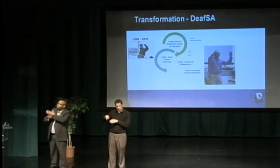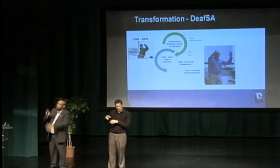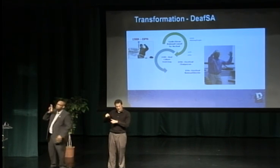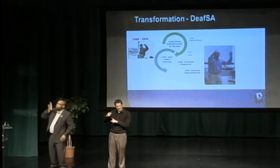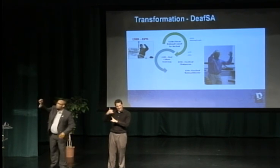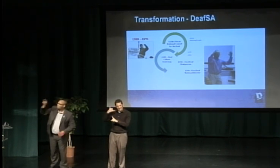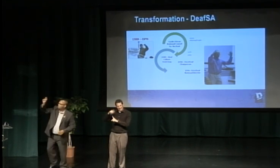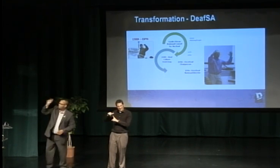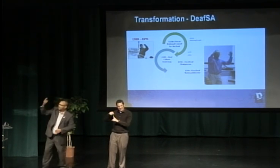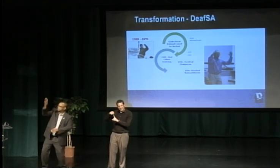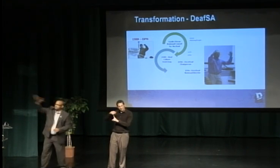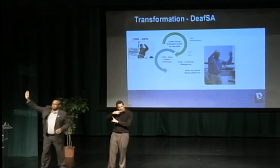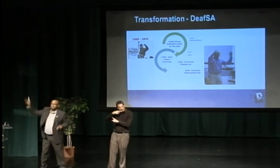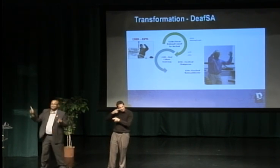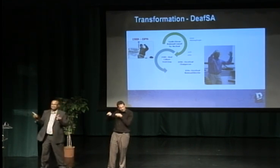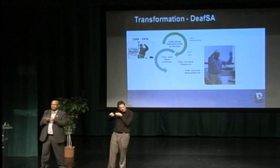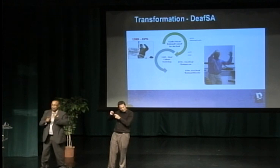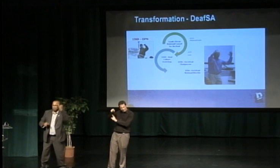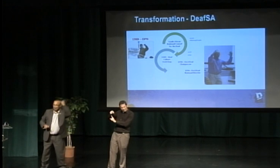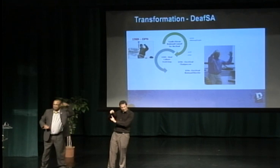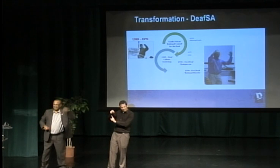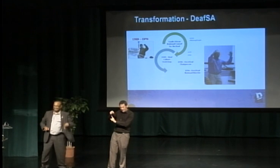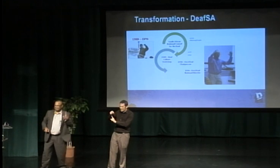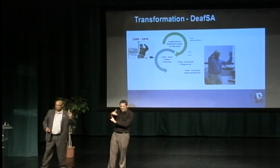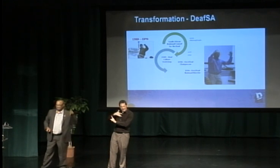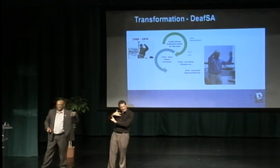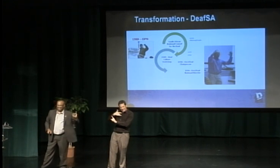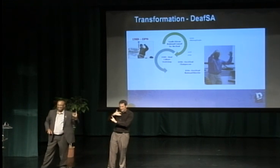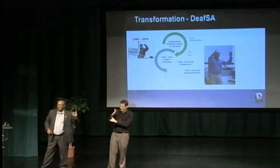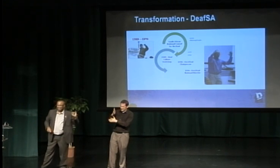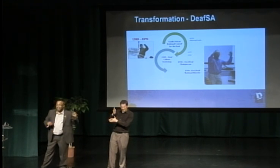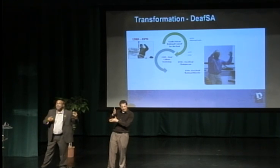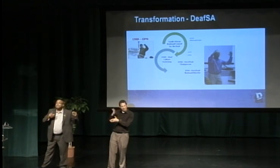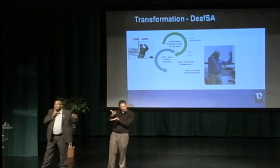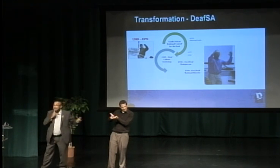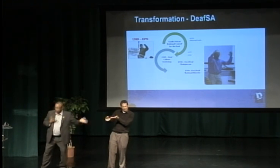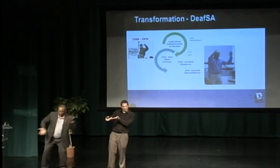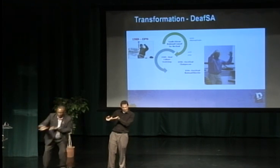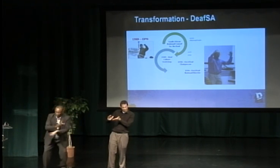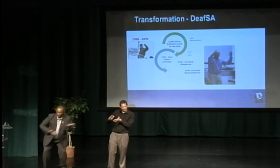by hearing people.